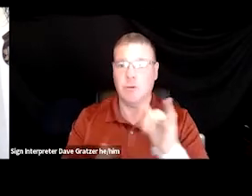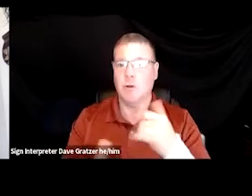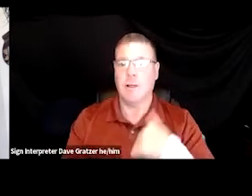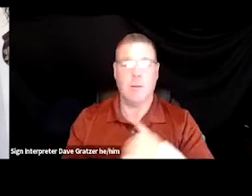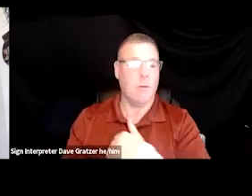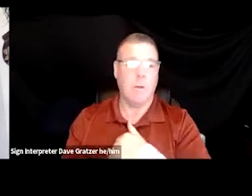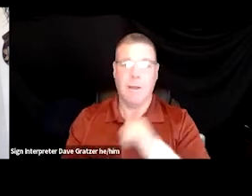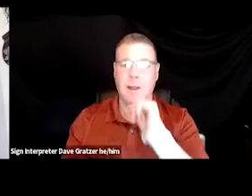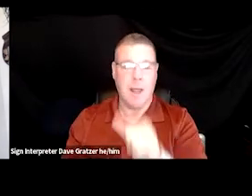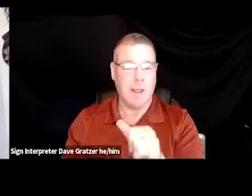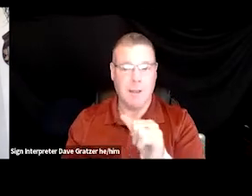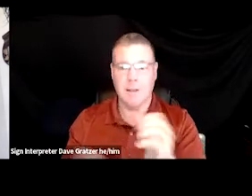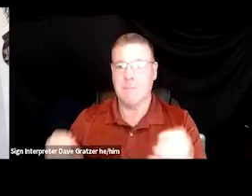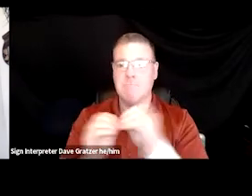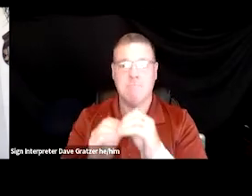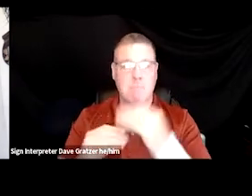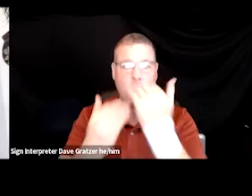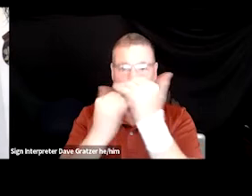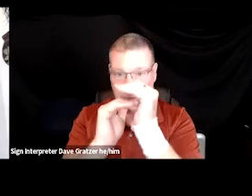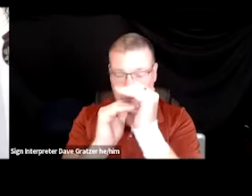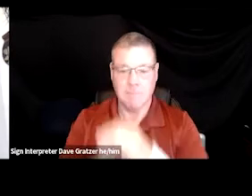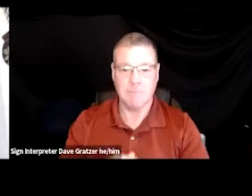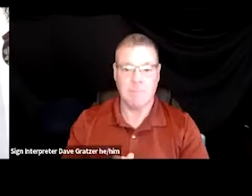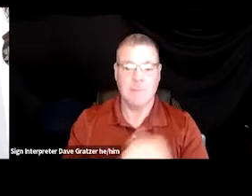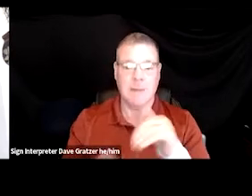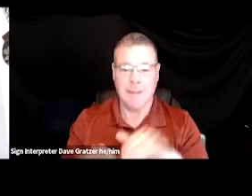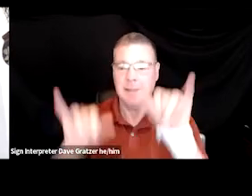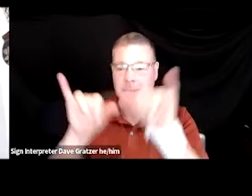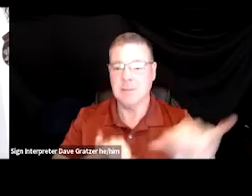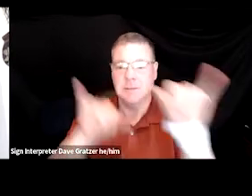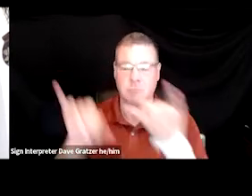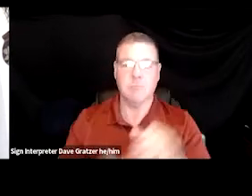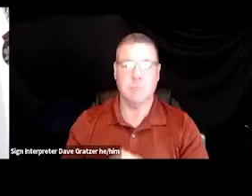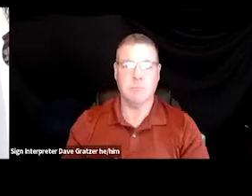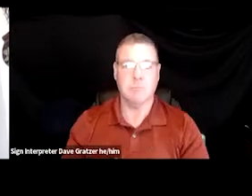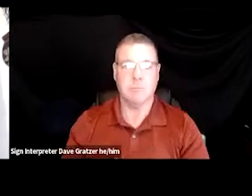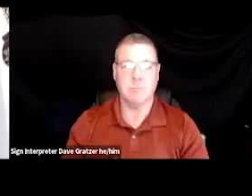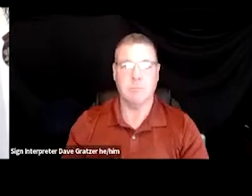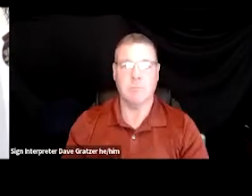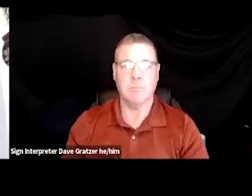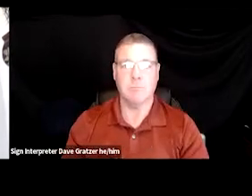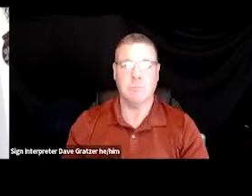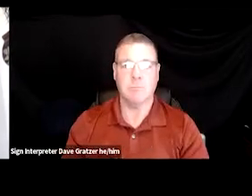that we're not more restrictive in our standards as well. Next slide.